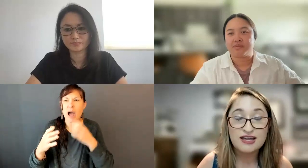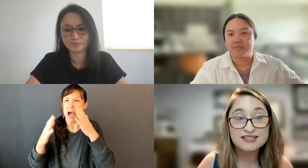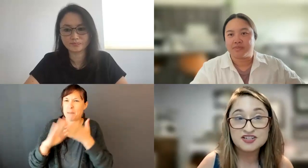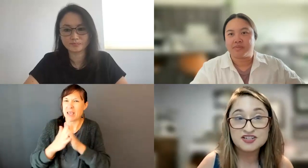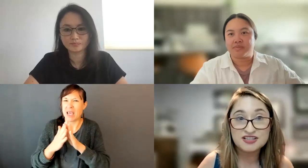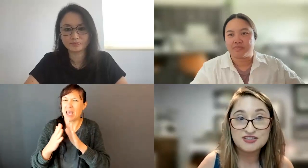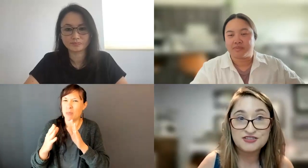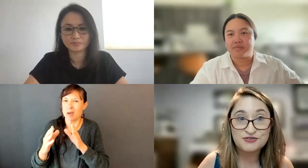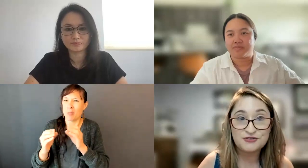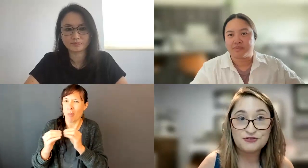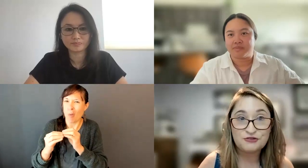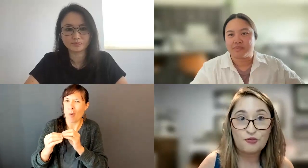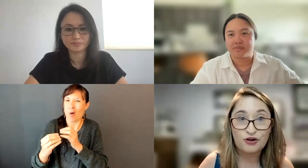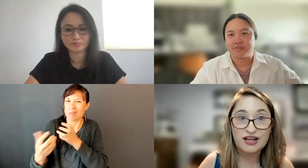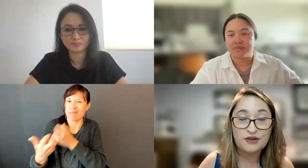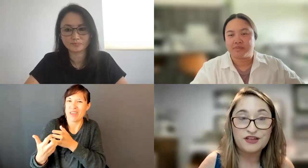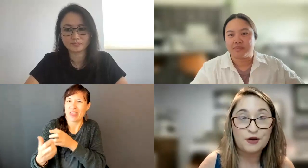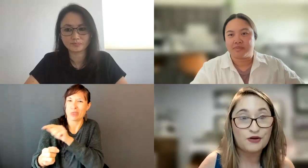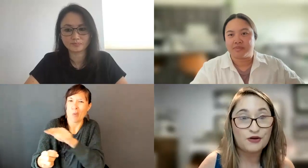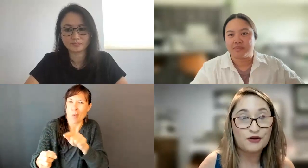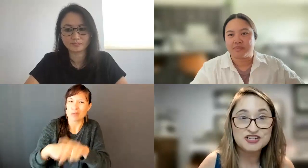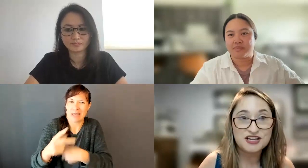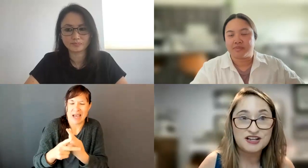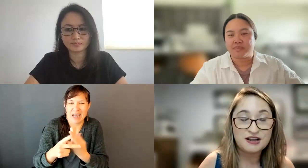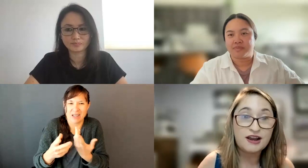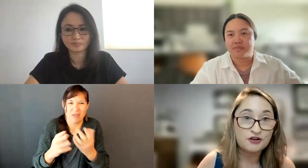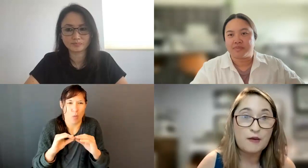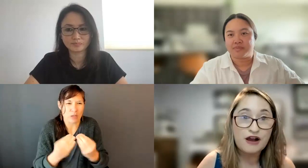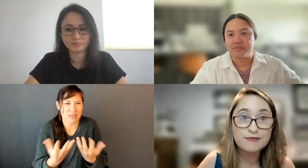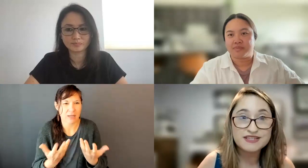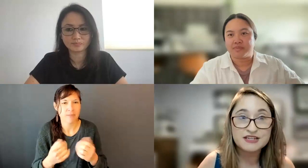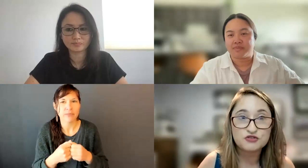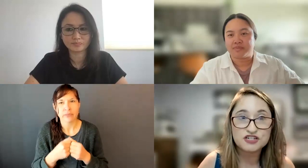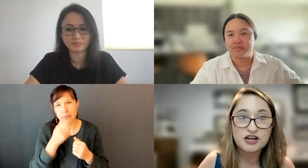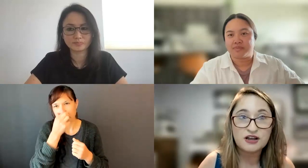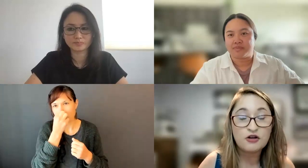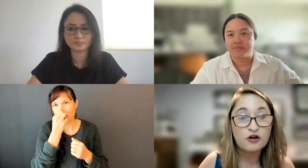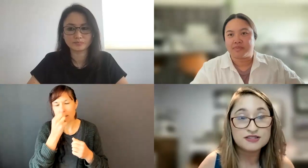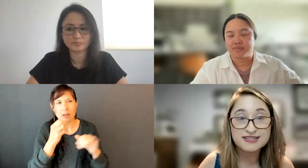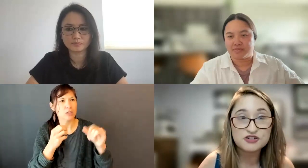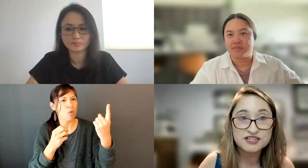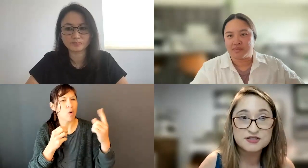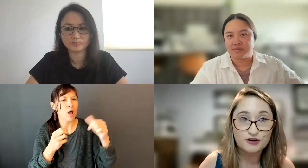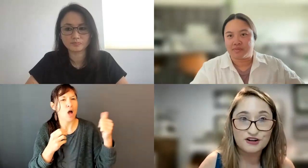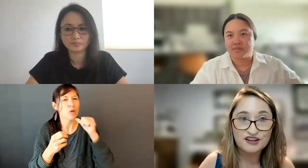In addition to working with an organization, another nonprofit based in Georgia called Synergies Work,